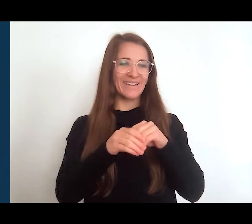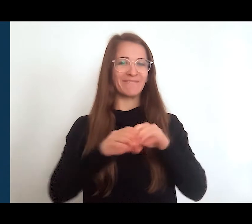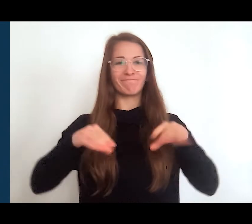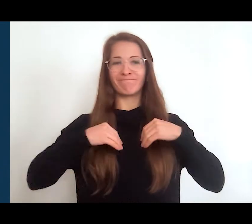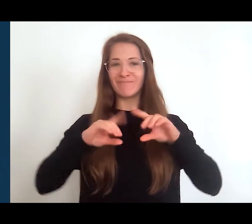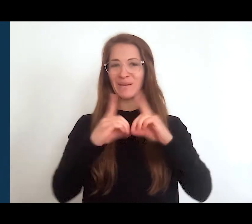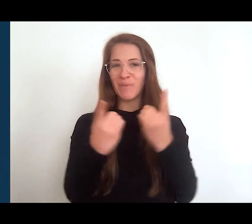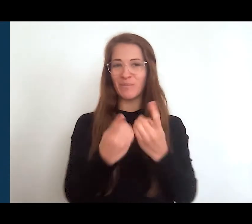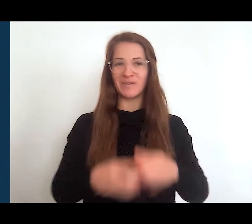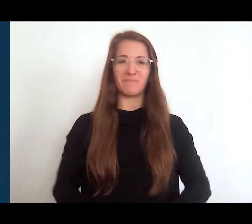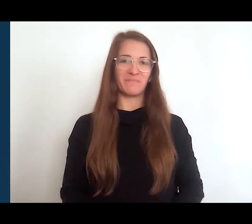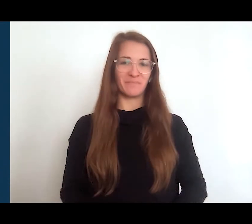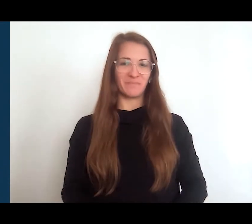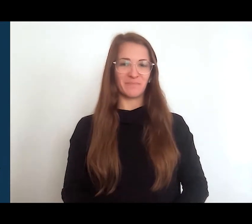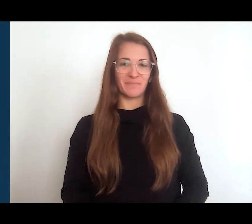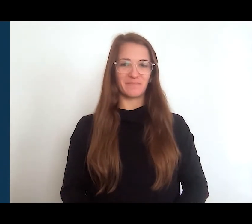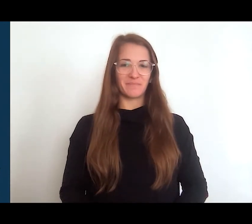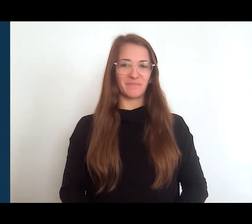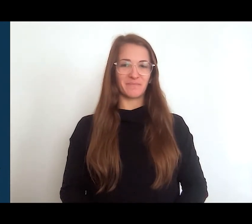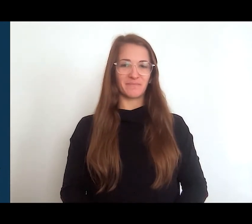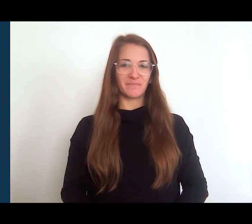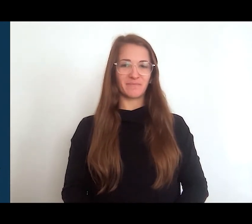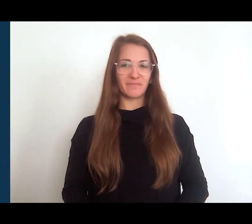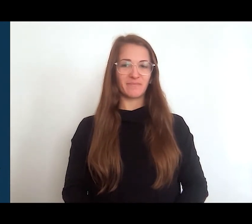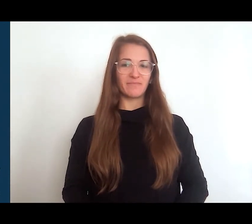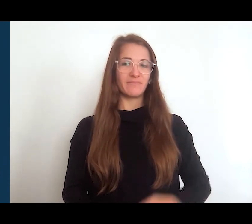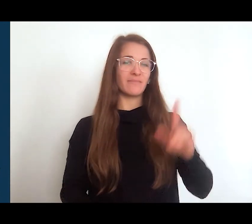THAT IS ANOTHER GREAT OPPORTUNITY WHEN YOU ARE IN THE INTAKE DEPARTMENT.